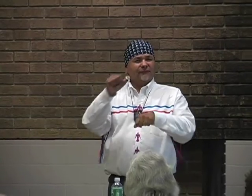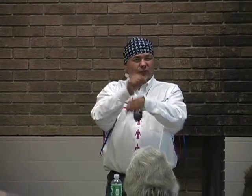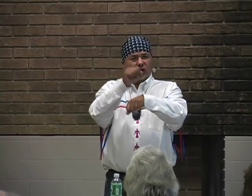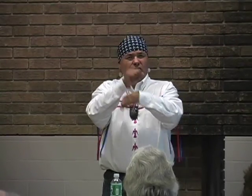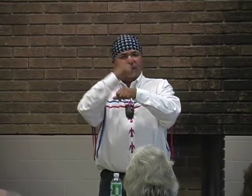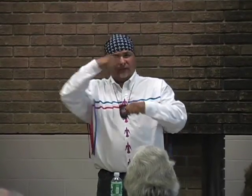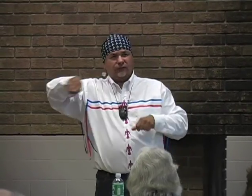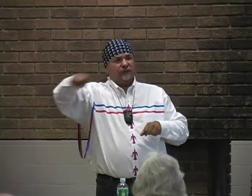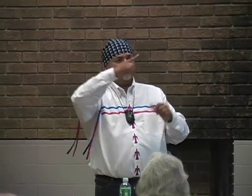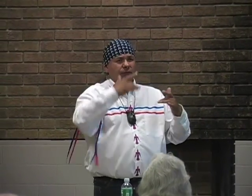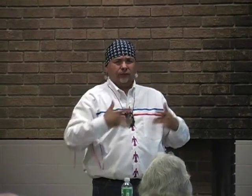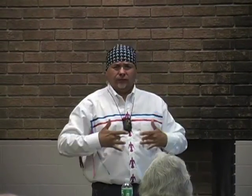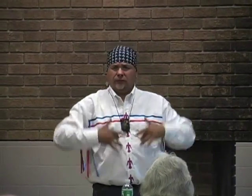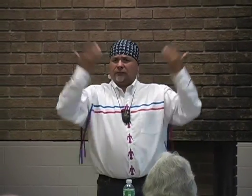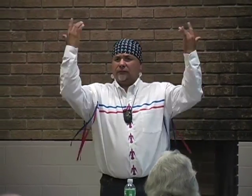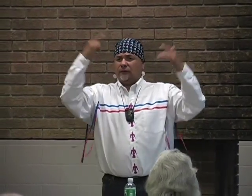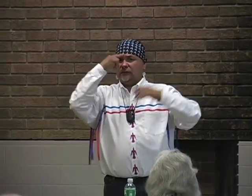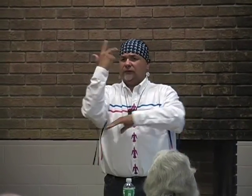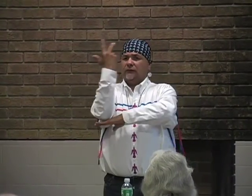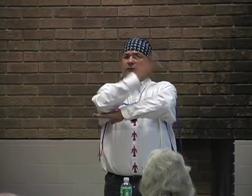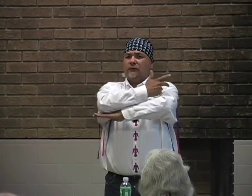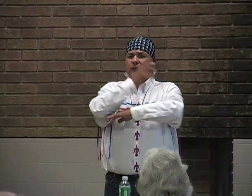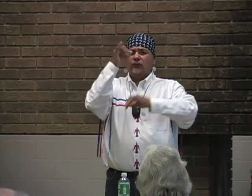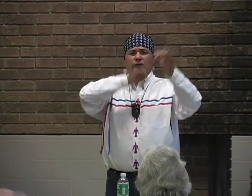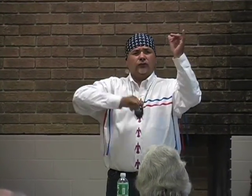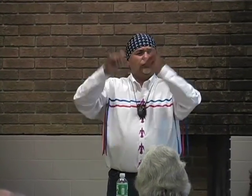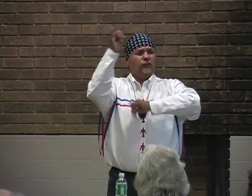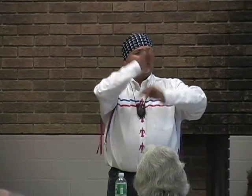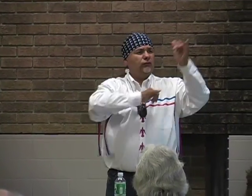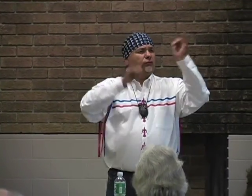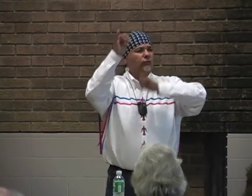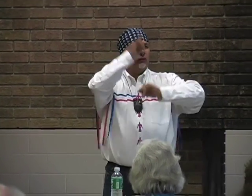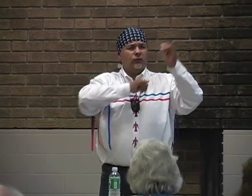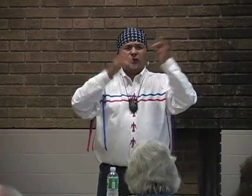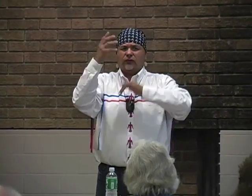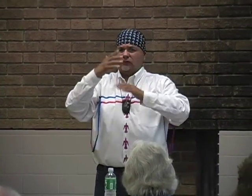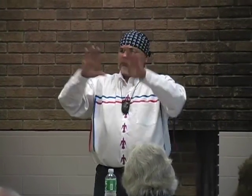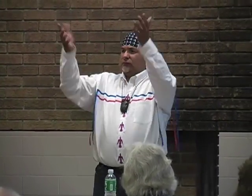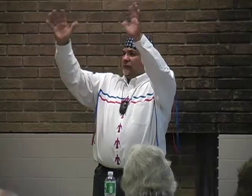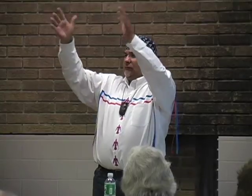She has been working so hard on this event for 3 days. Wow, wow!